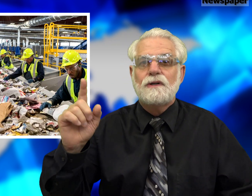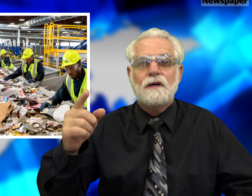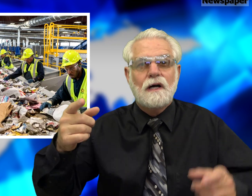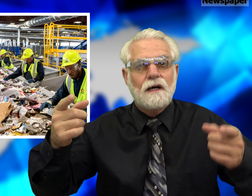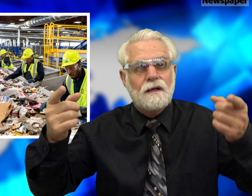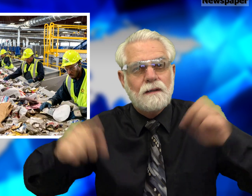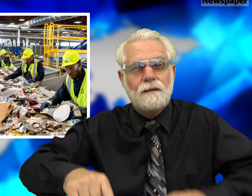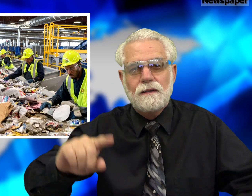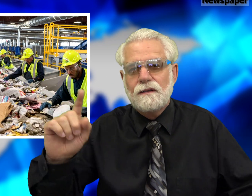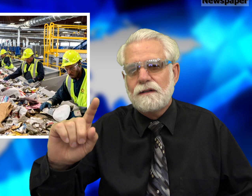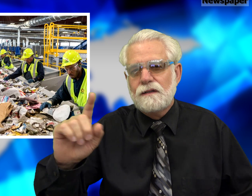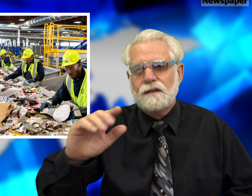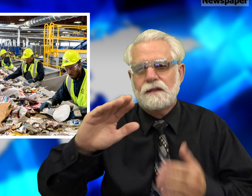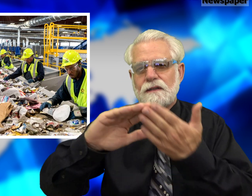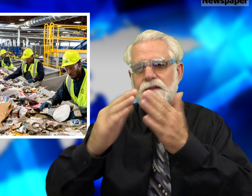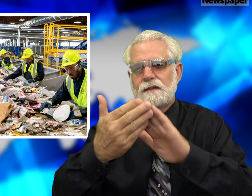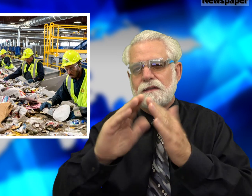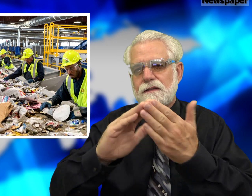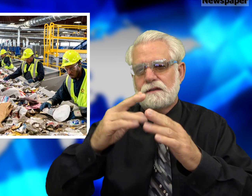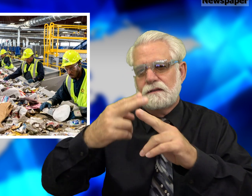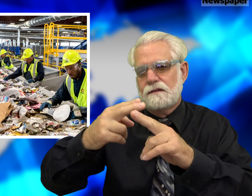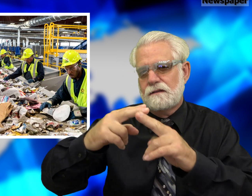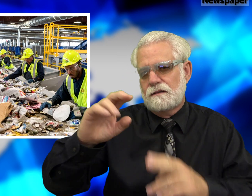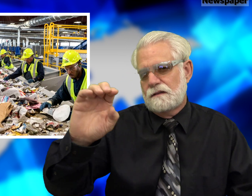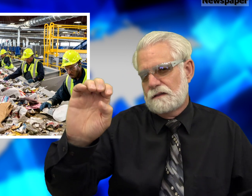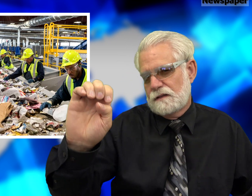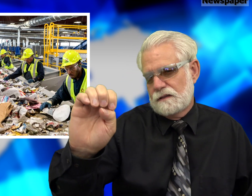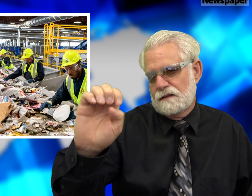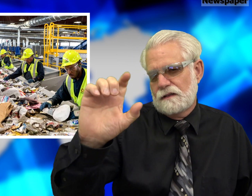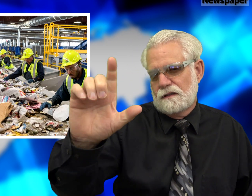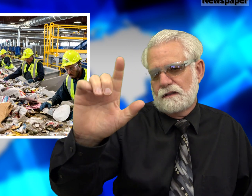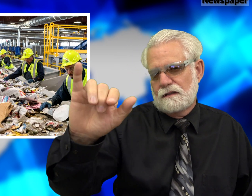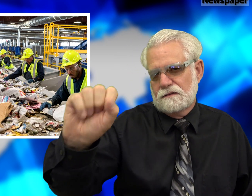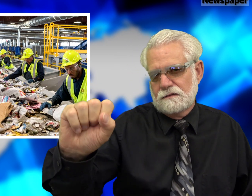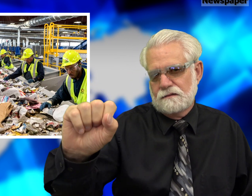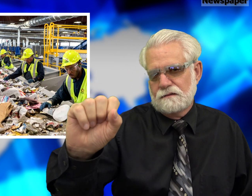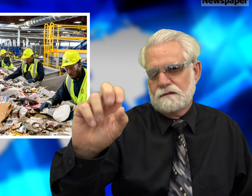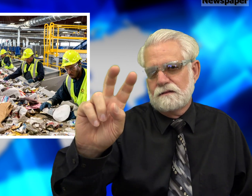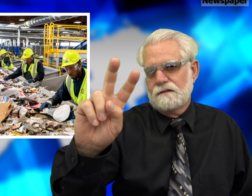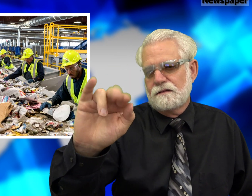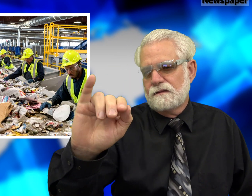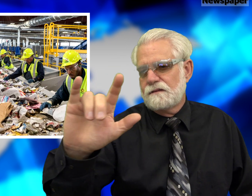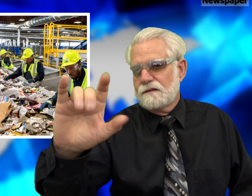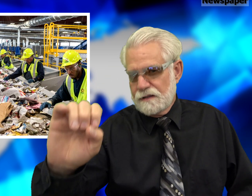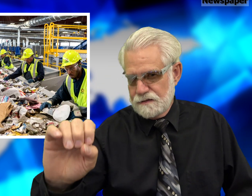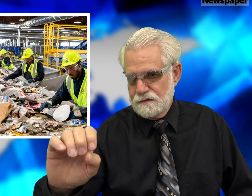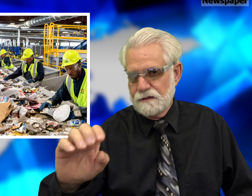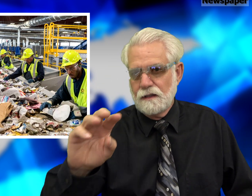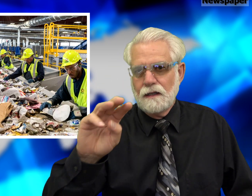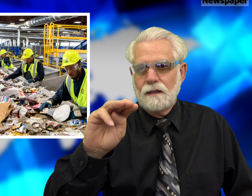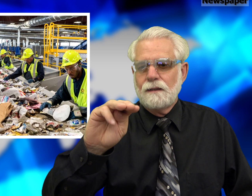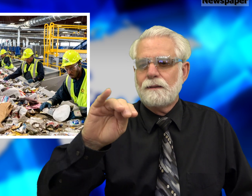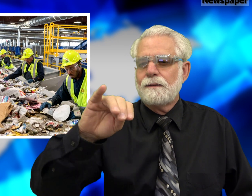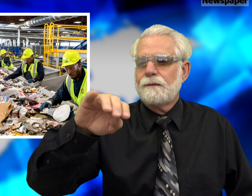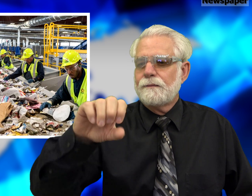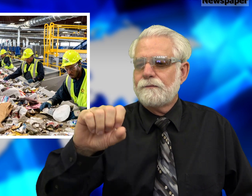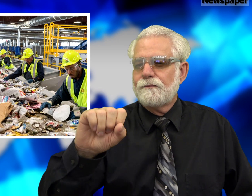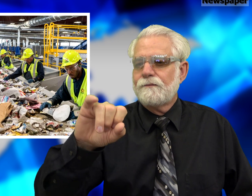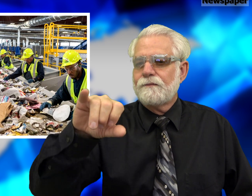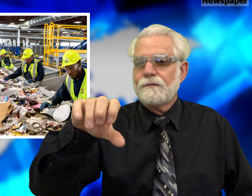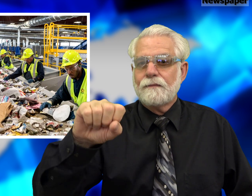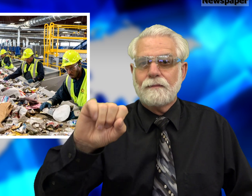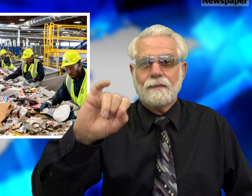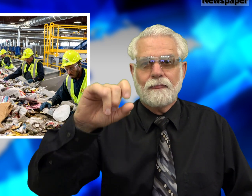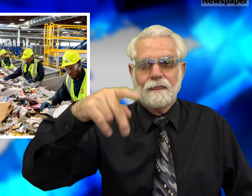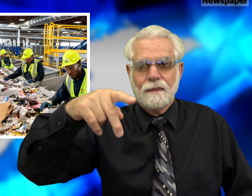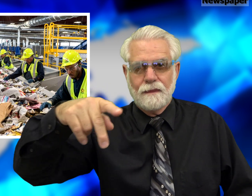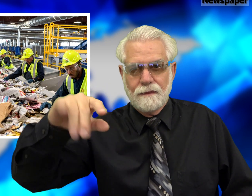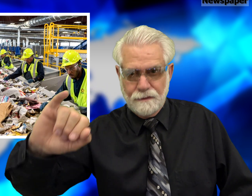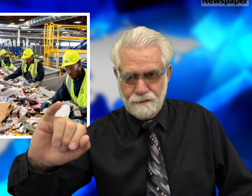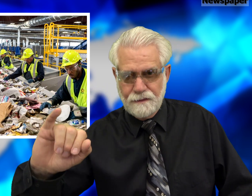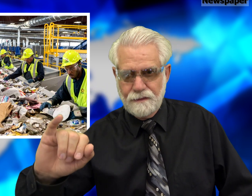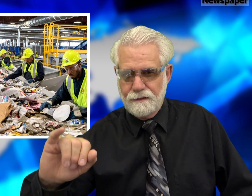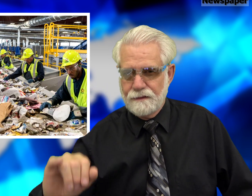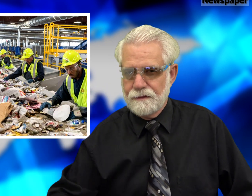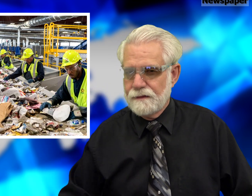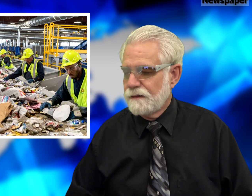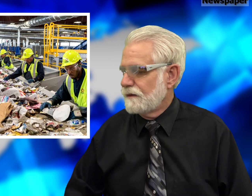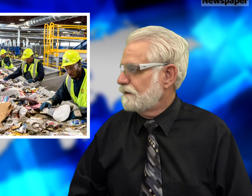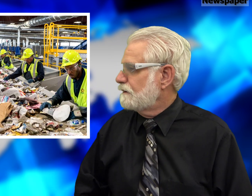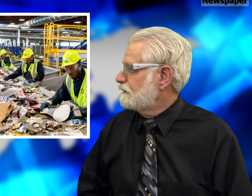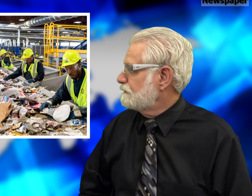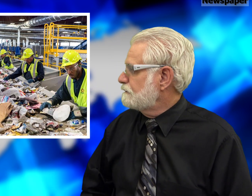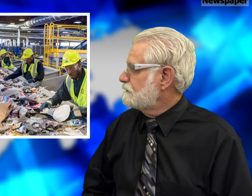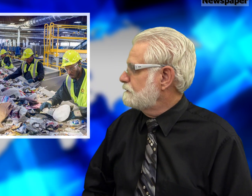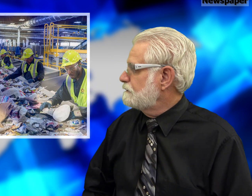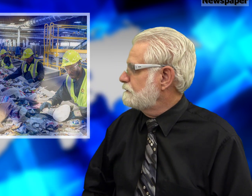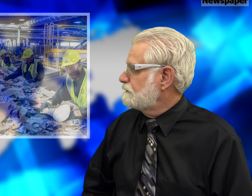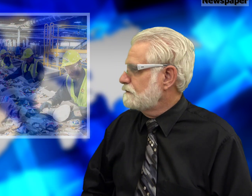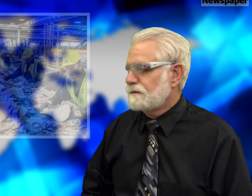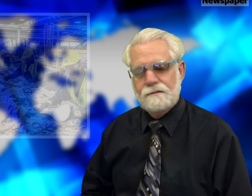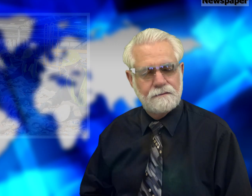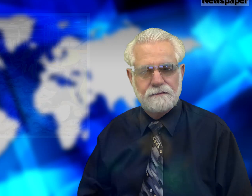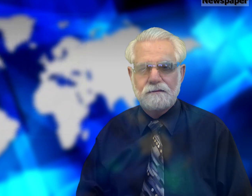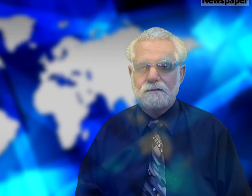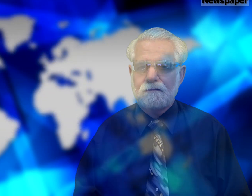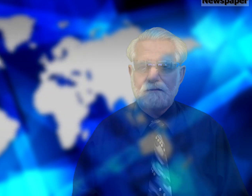You may wonder where this happened. It happened in a town called Ellisville, Mississippi.